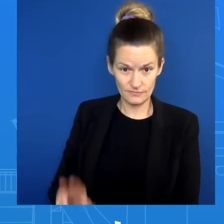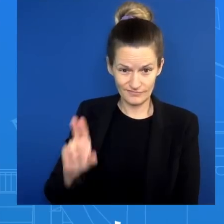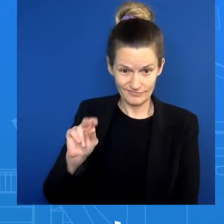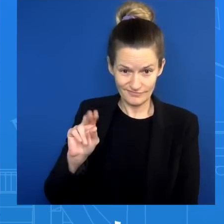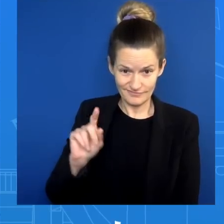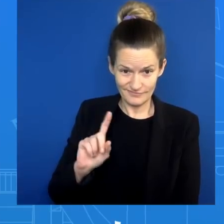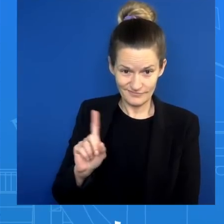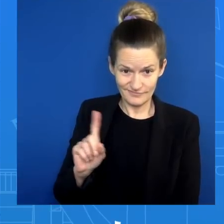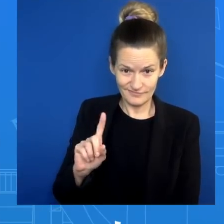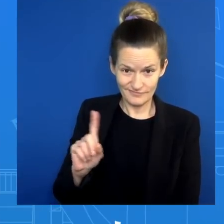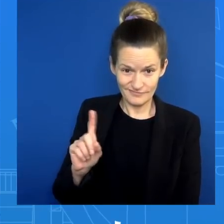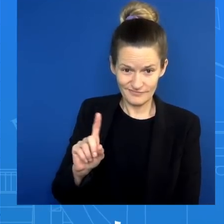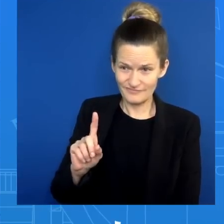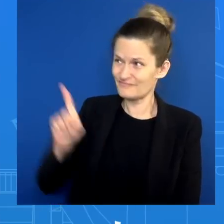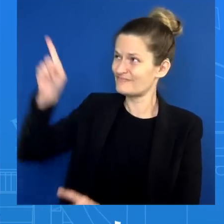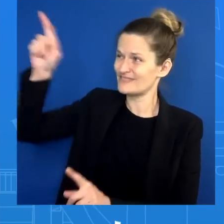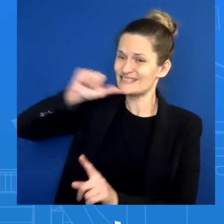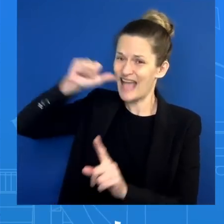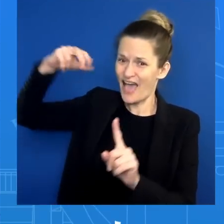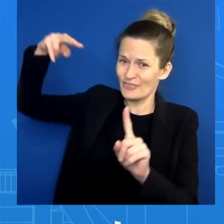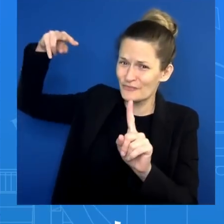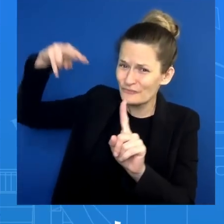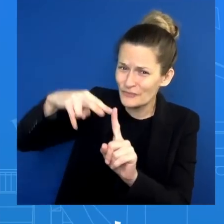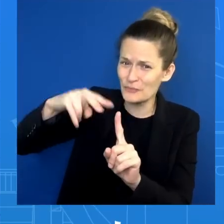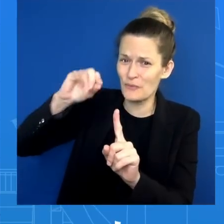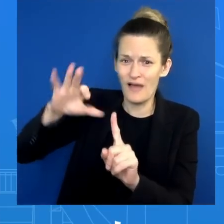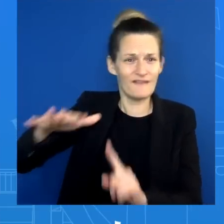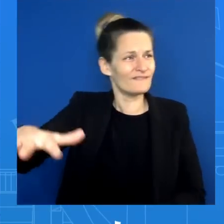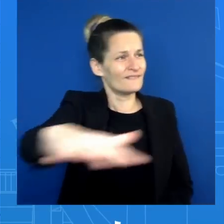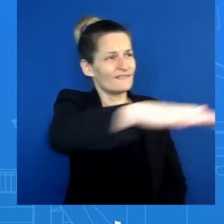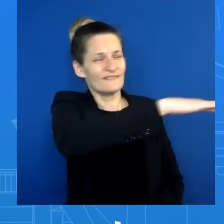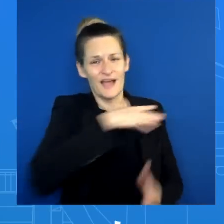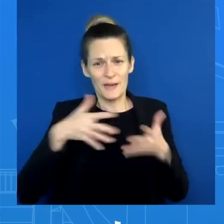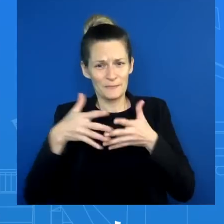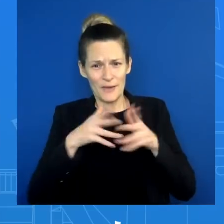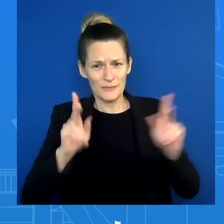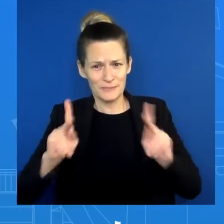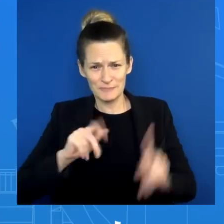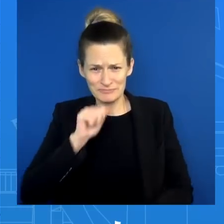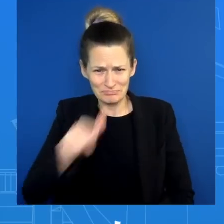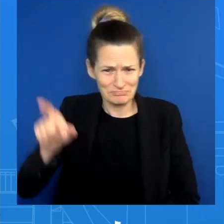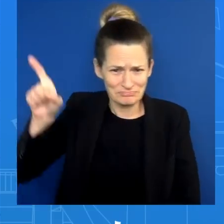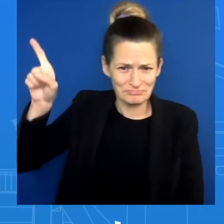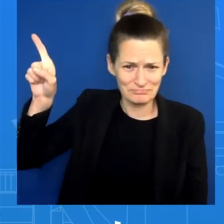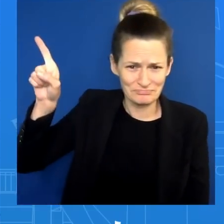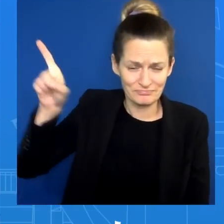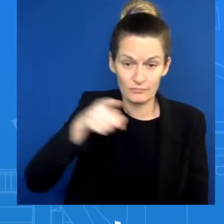And what we're going to see as women across the country are going to continue to make their voices heard,